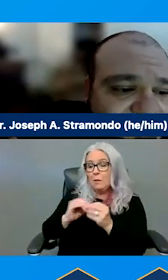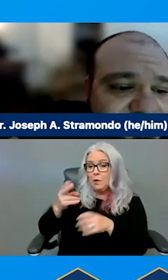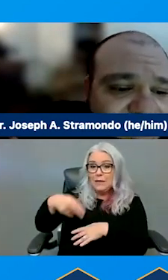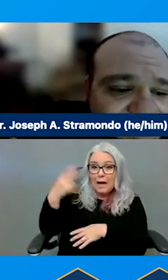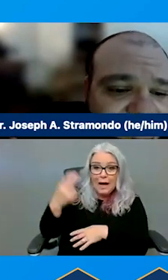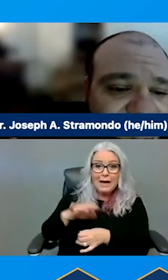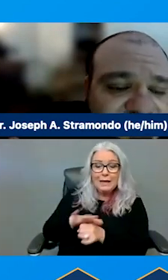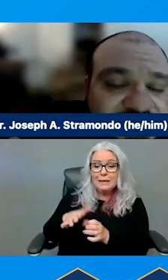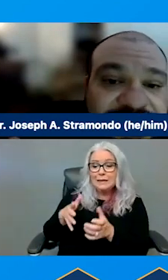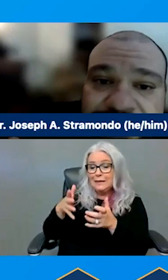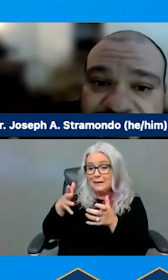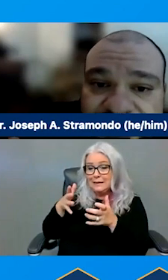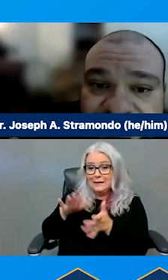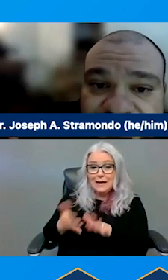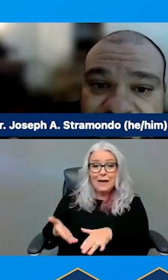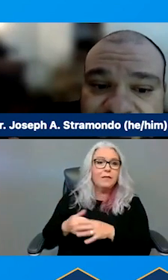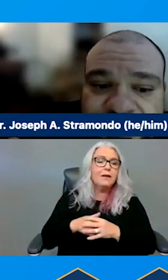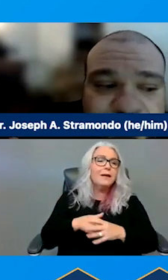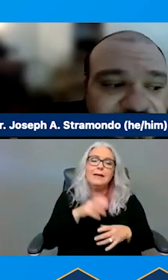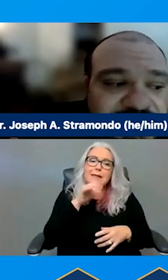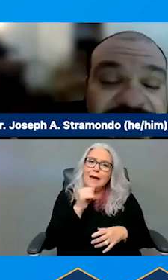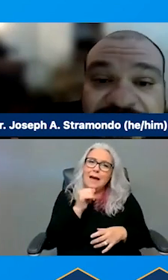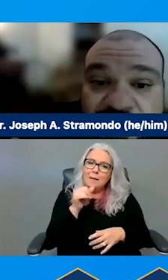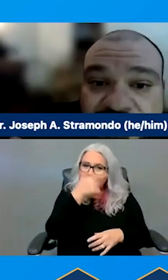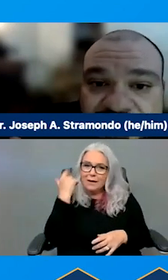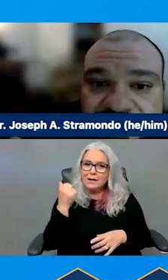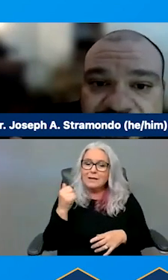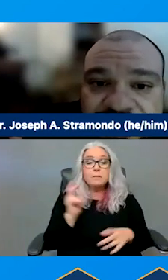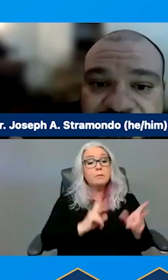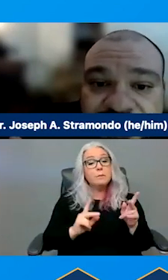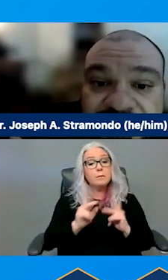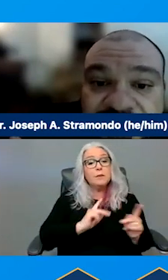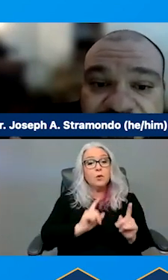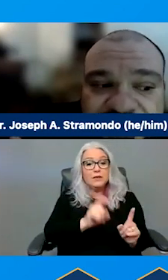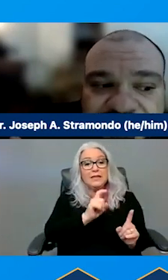distancing becomes impossible not because people need care of